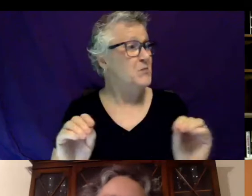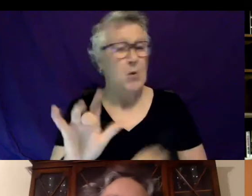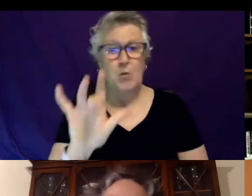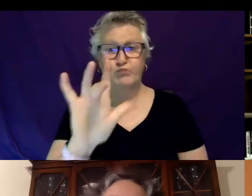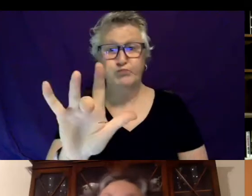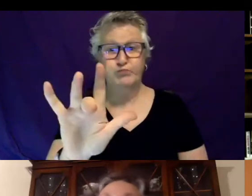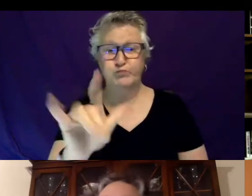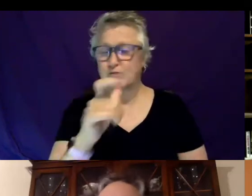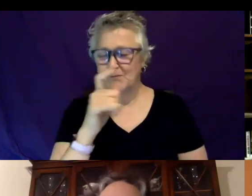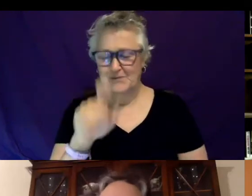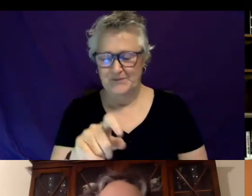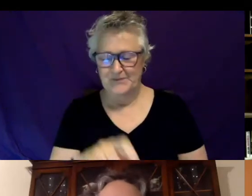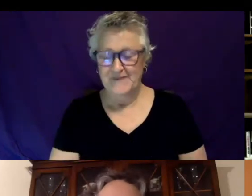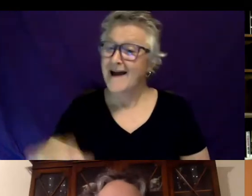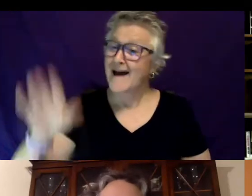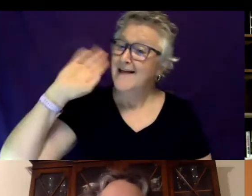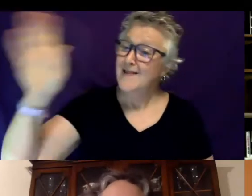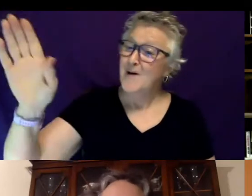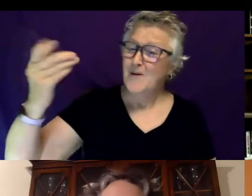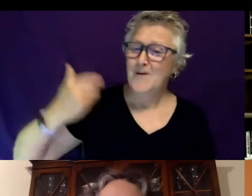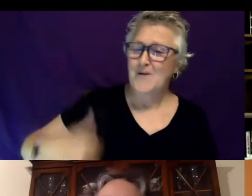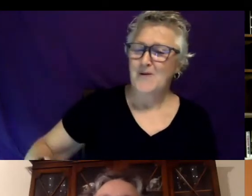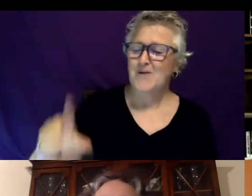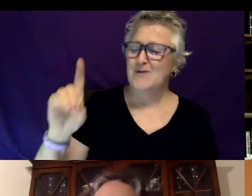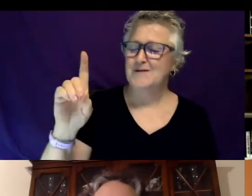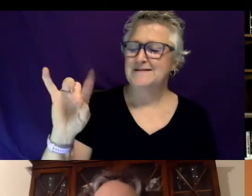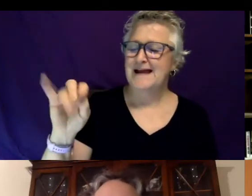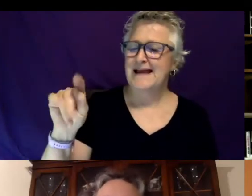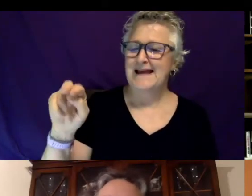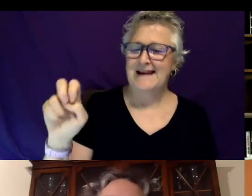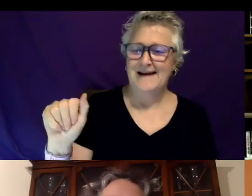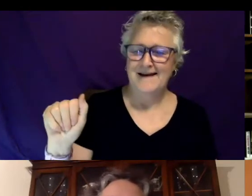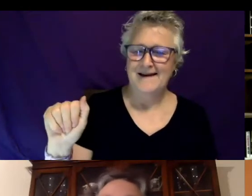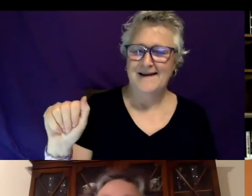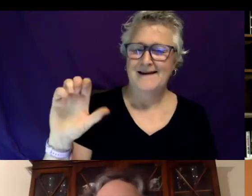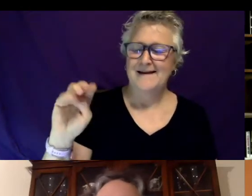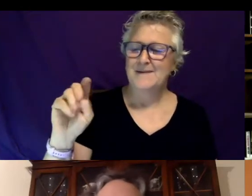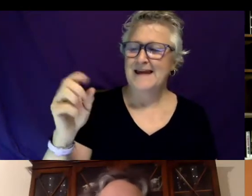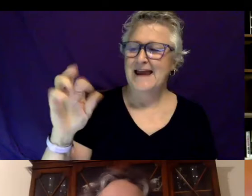Hi I'm Diane McGary with Dracut Arts. With me today is our co-host, Tom McGary,